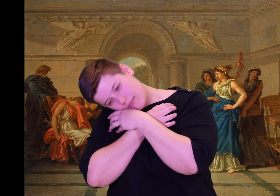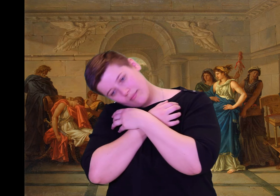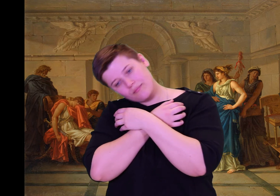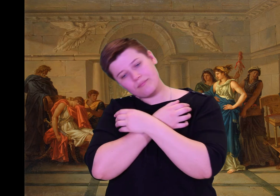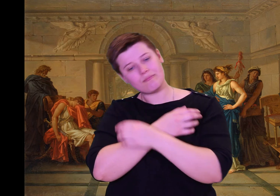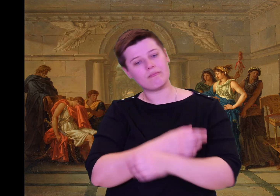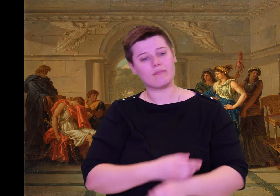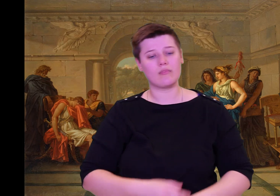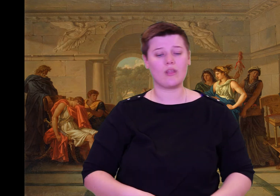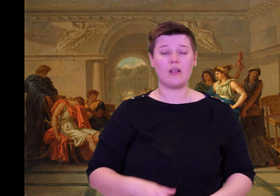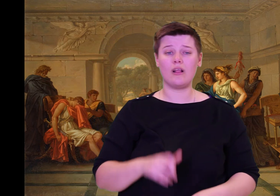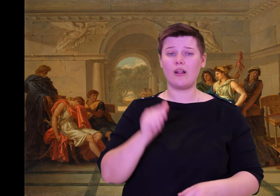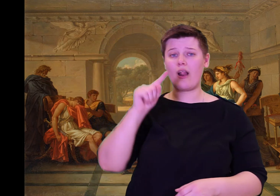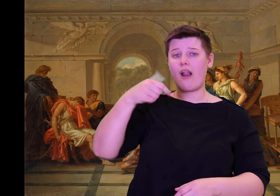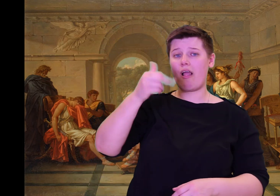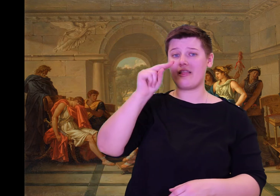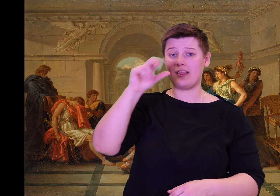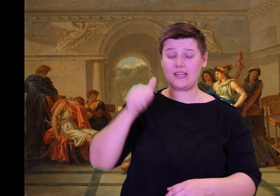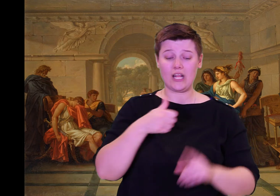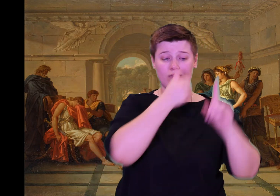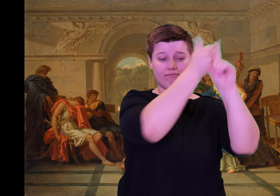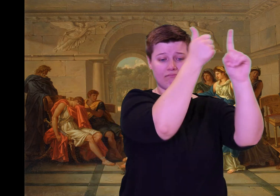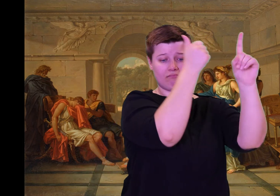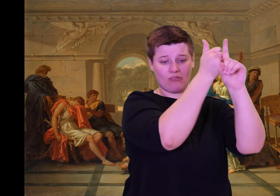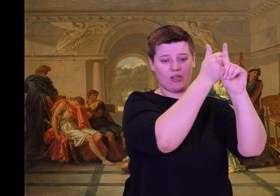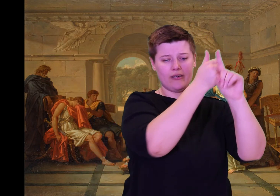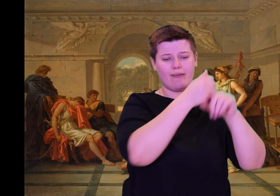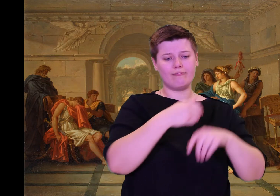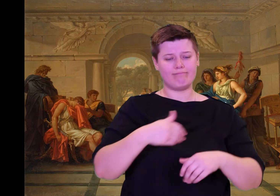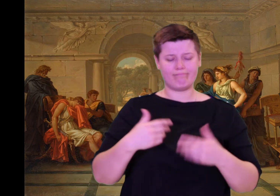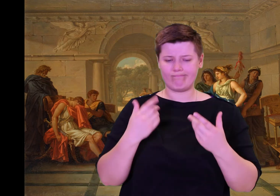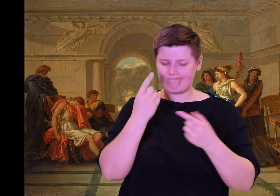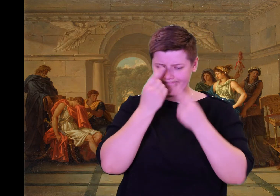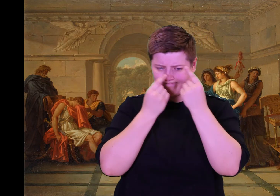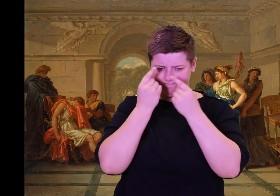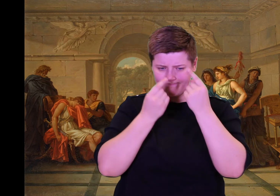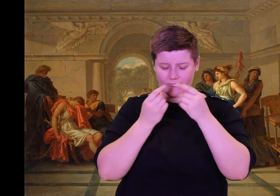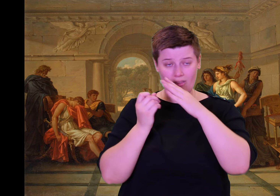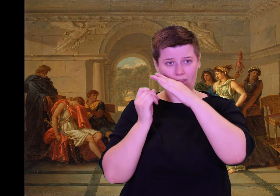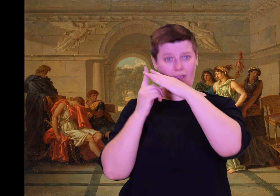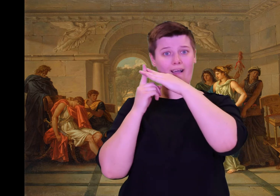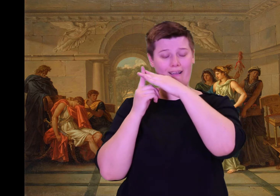phantom told her, "Have courage. Let not your heart be troubled or afraid.